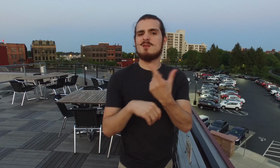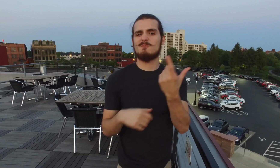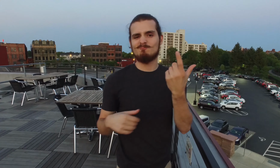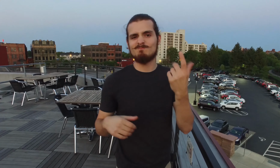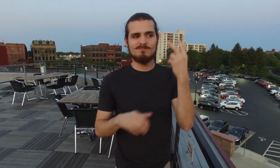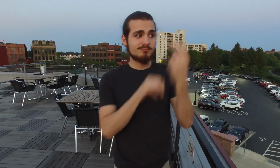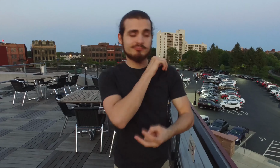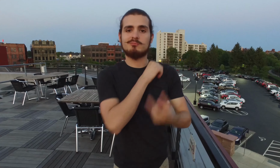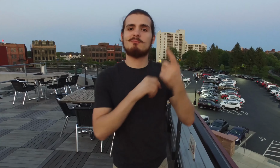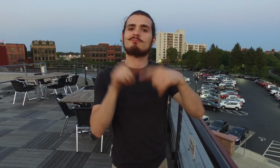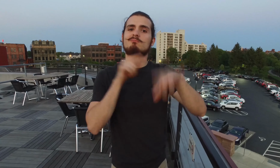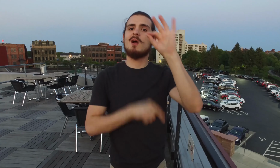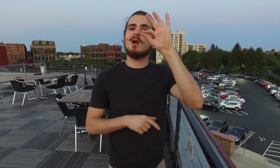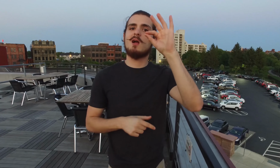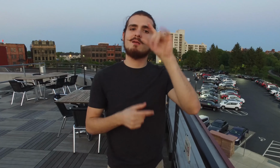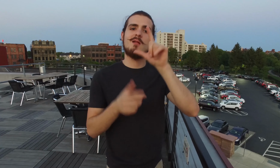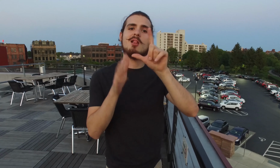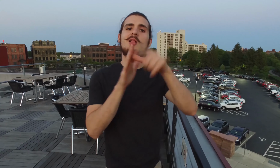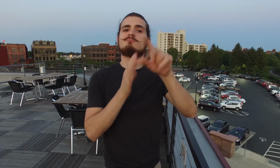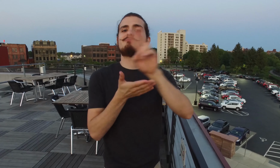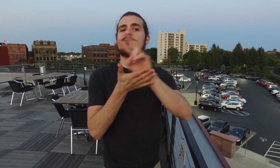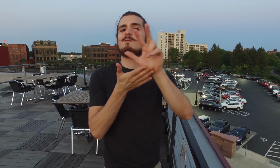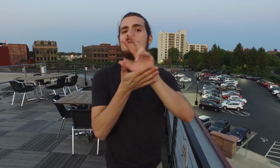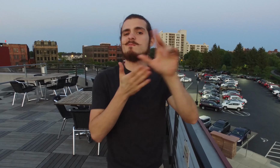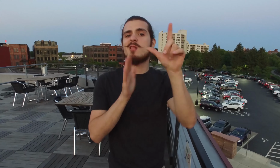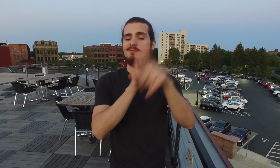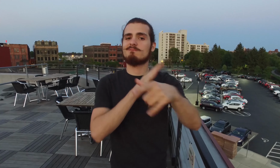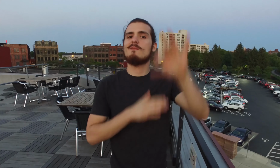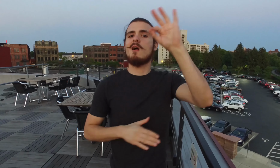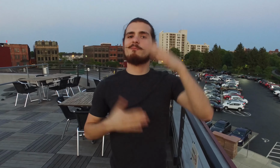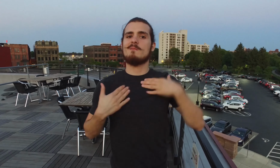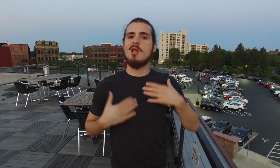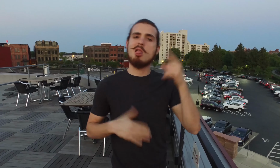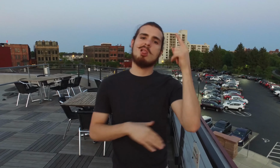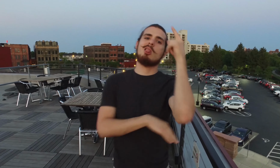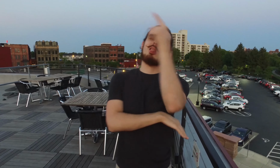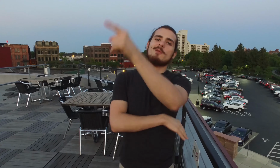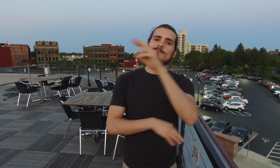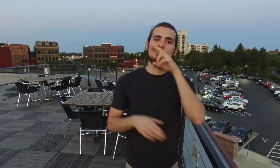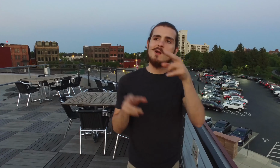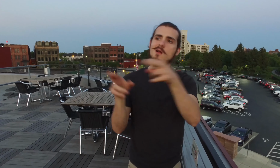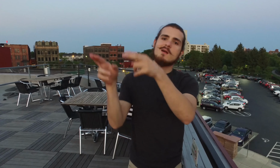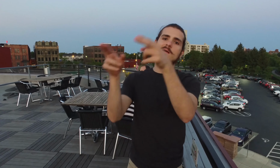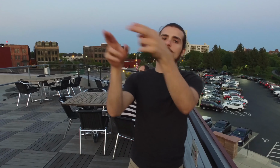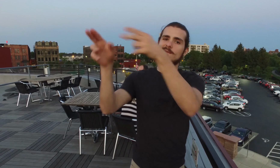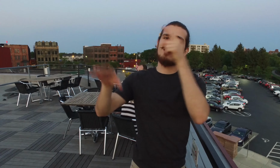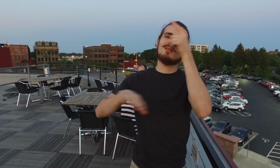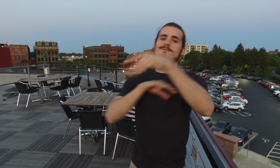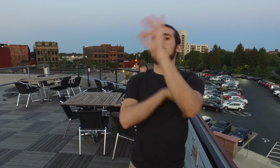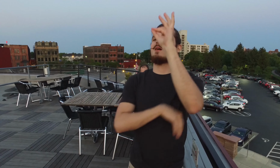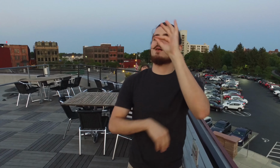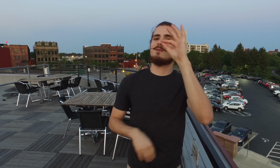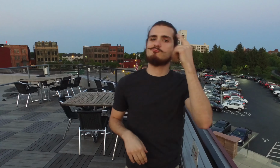No one could find him after his jump at High Falls. 2-3 weeks later, someone found his body in the river.